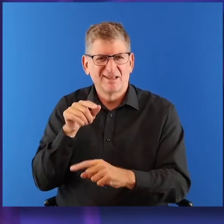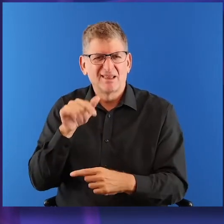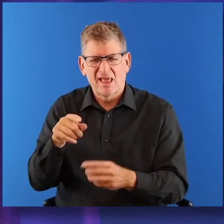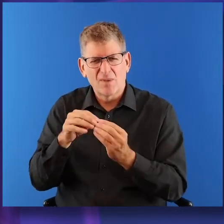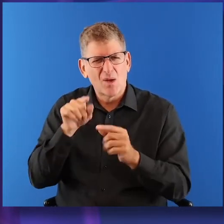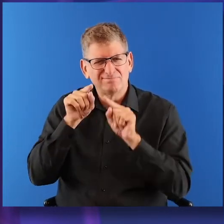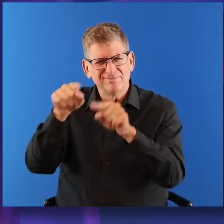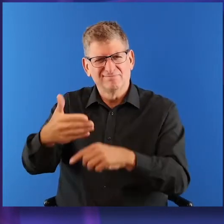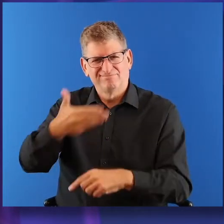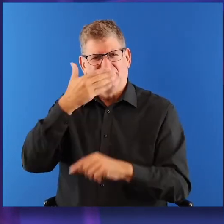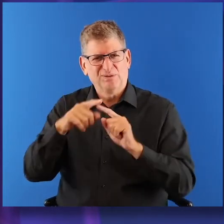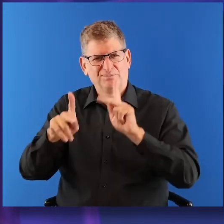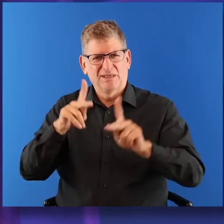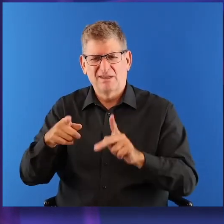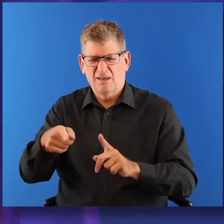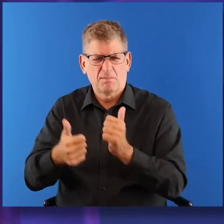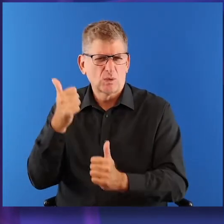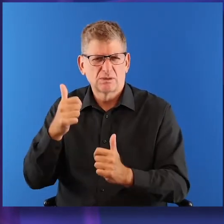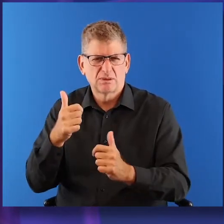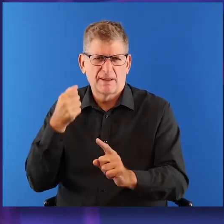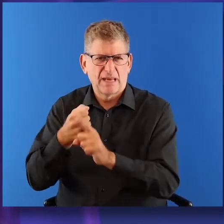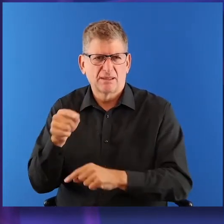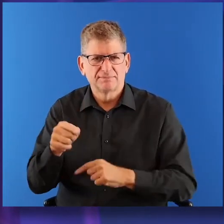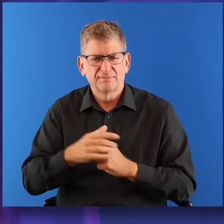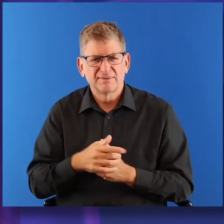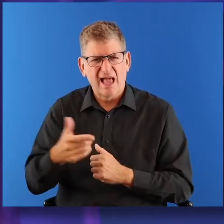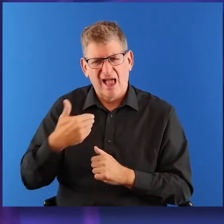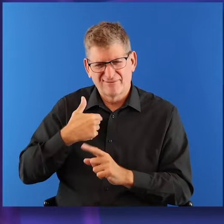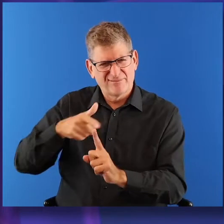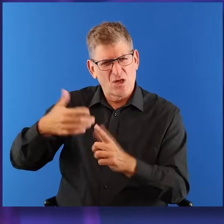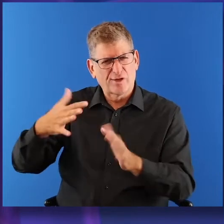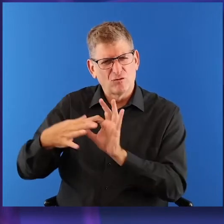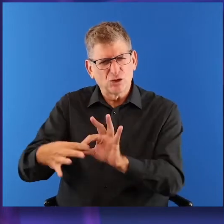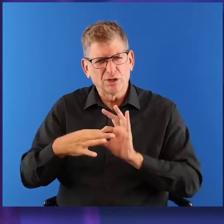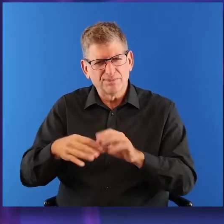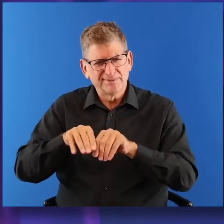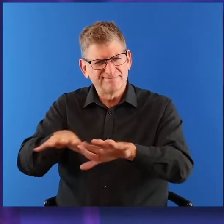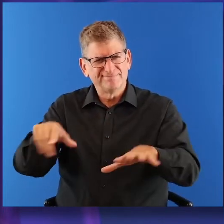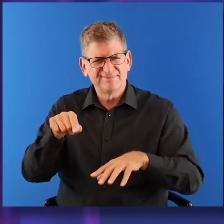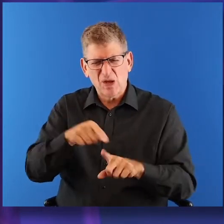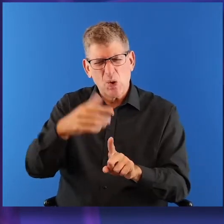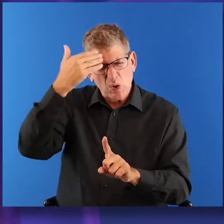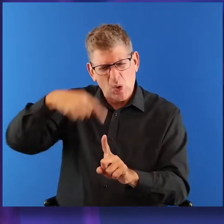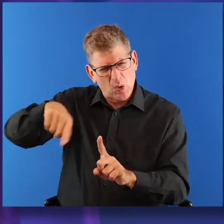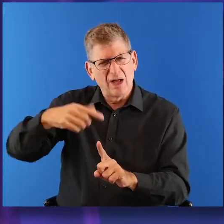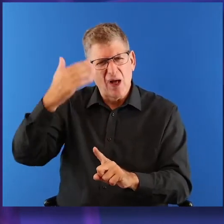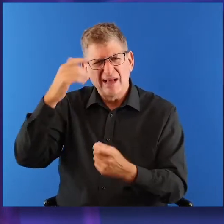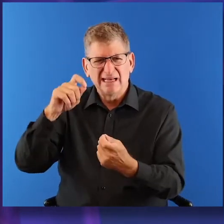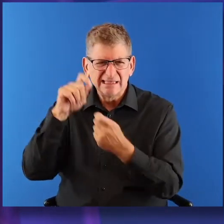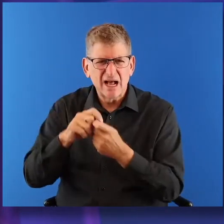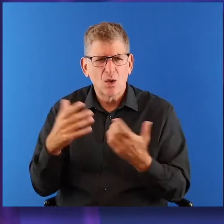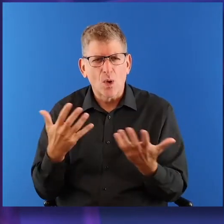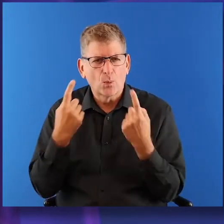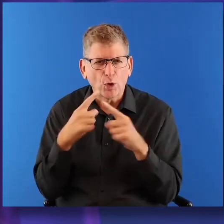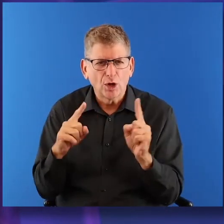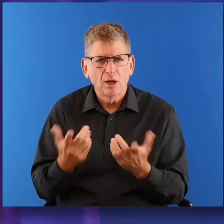They have those relationships. They know very specifically what works for Kansas, what works for North Carolina, what works for Massachusetts.